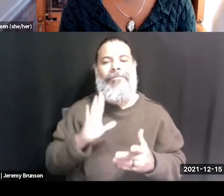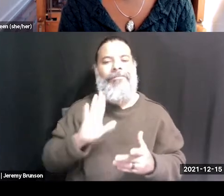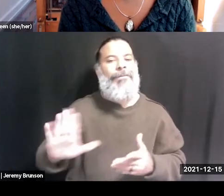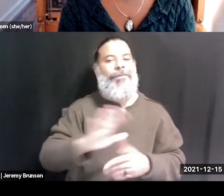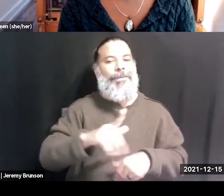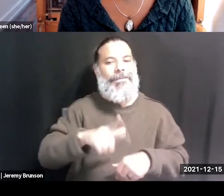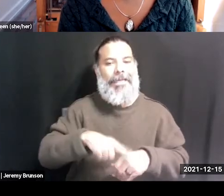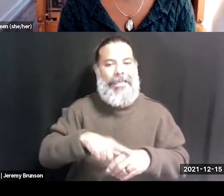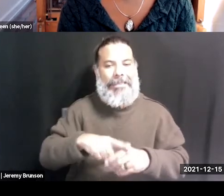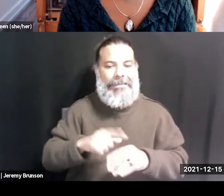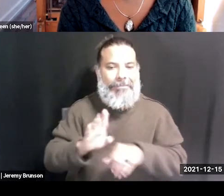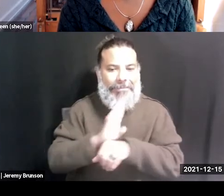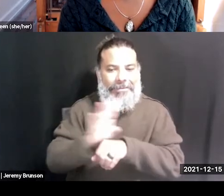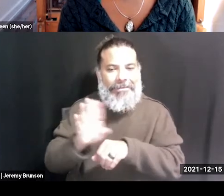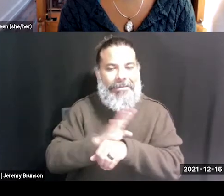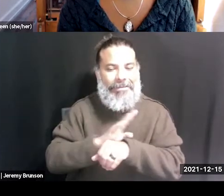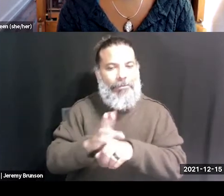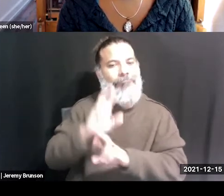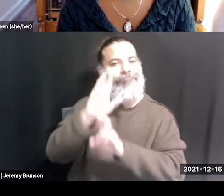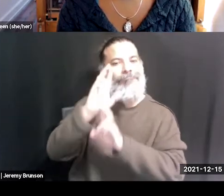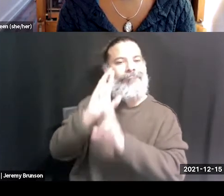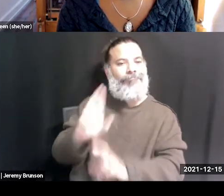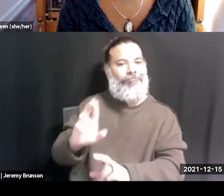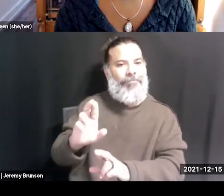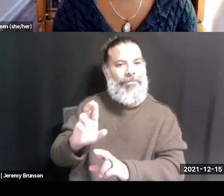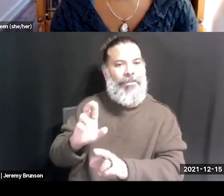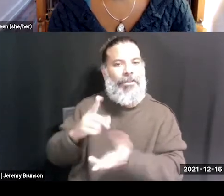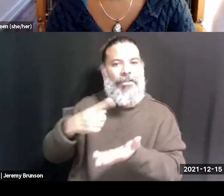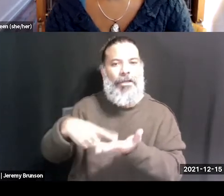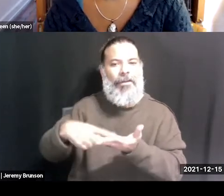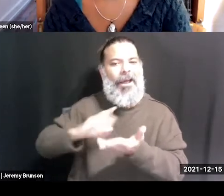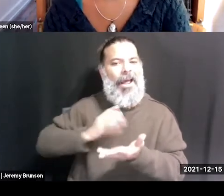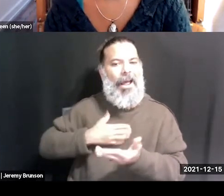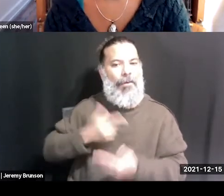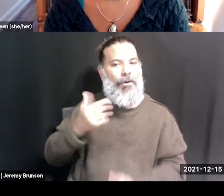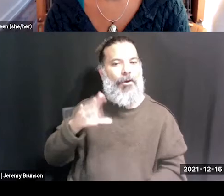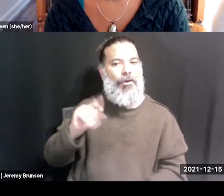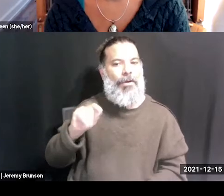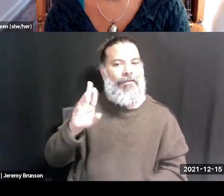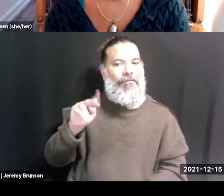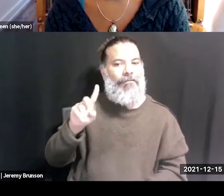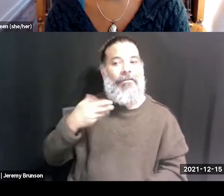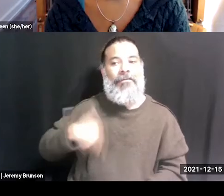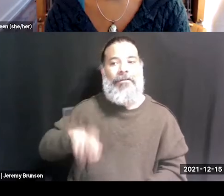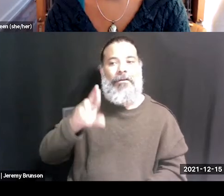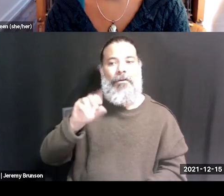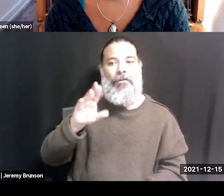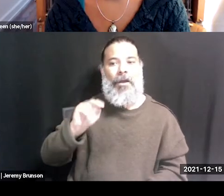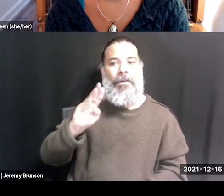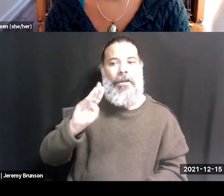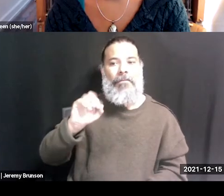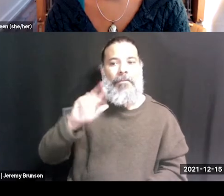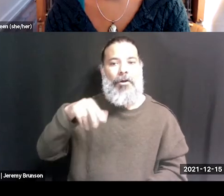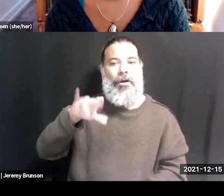Welcome to or Grit Fund information session. My name is Robin, I use they/them pronouns.